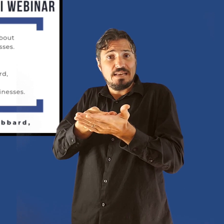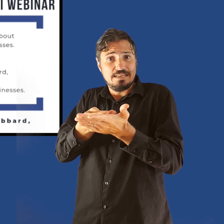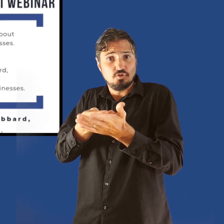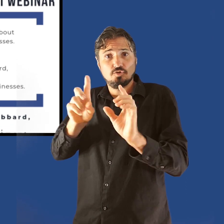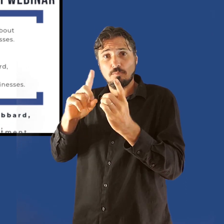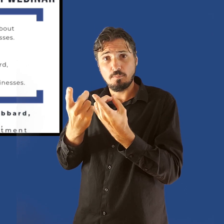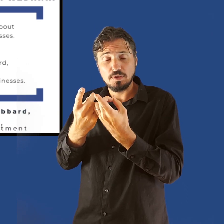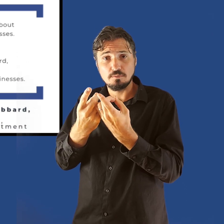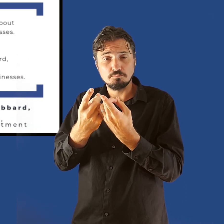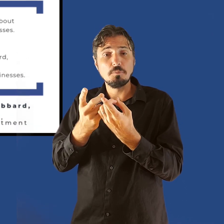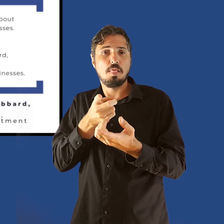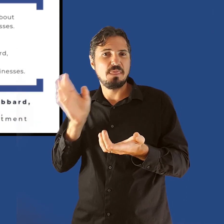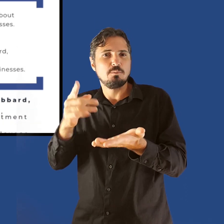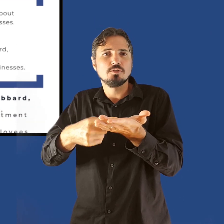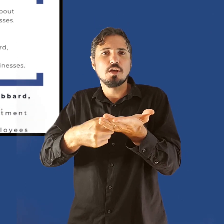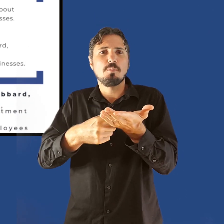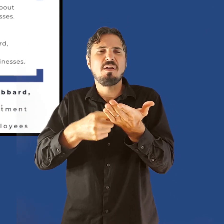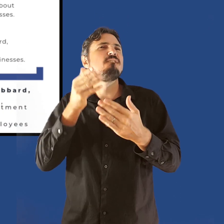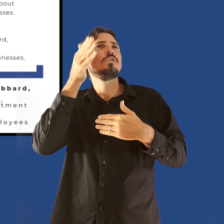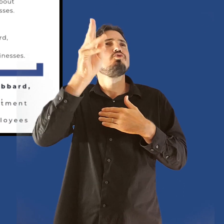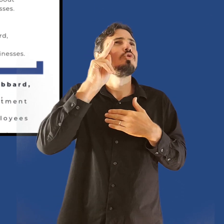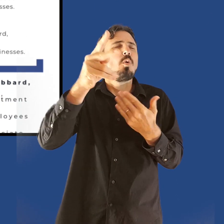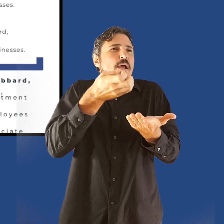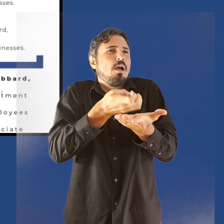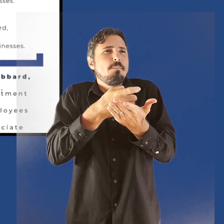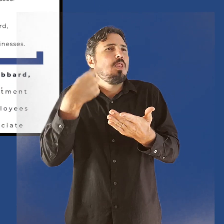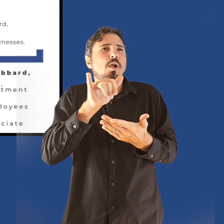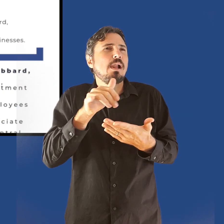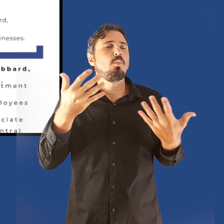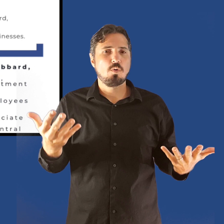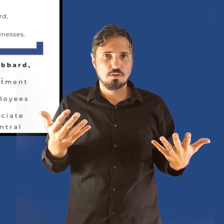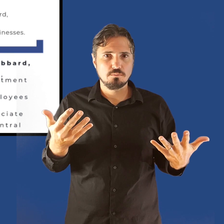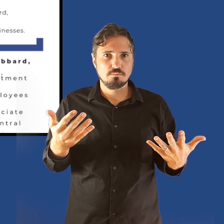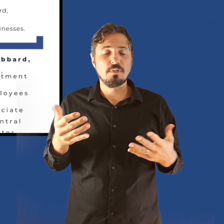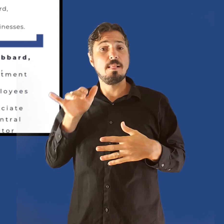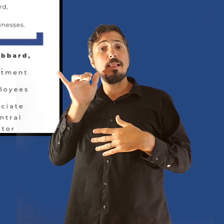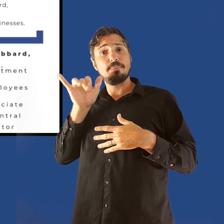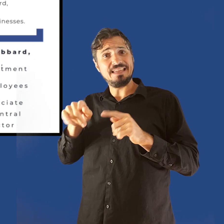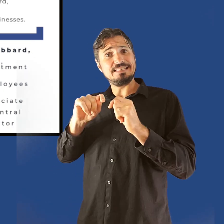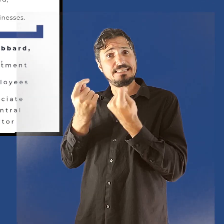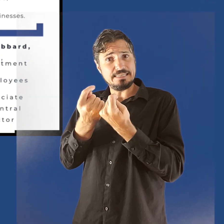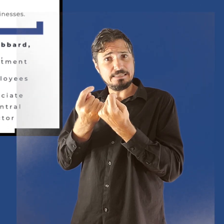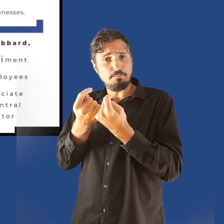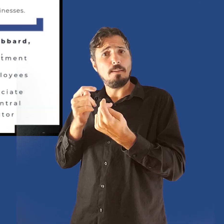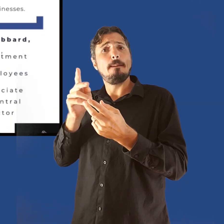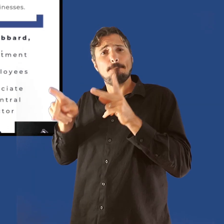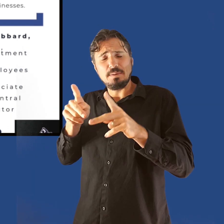This free webinar is just one of the projects that came from our Kaua‘i Economic Recovery Strategy Team on Finance,